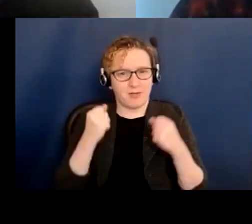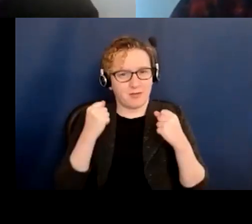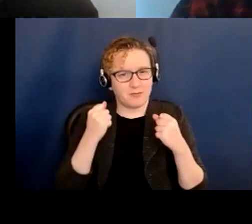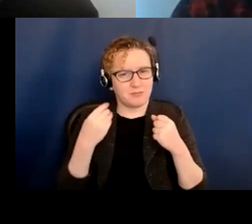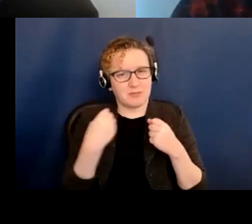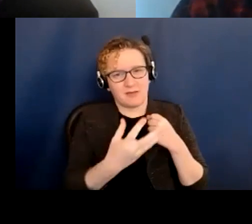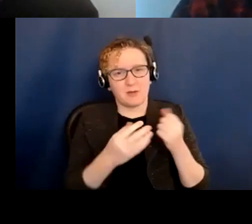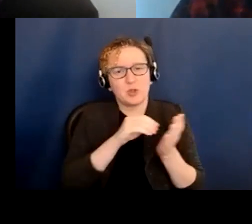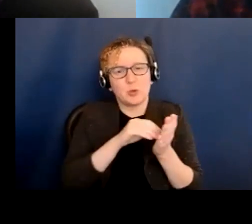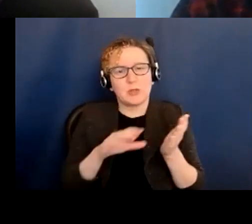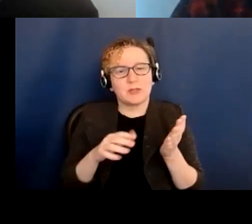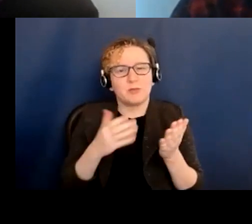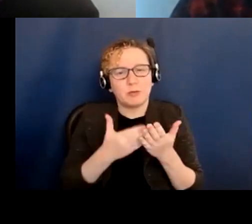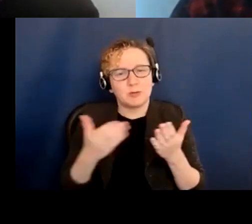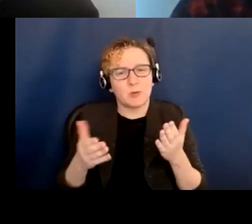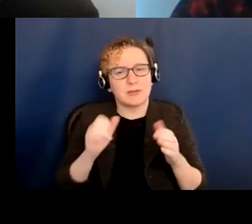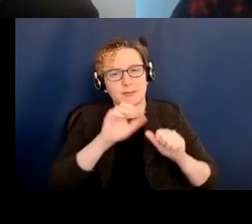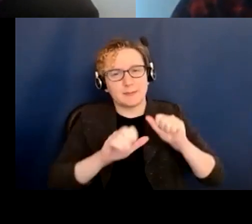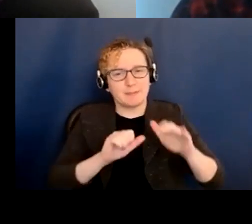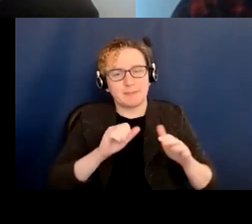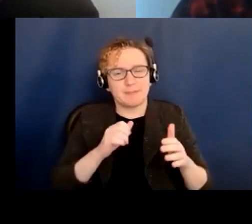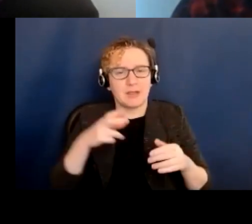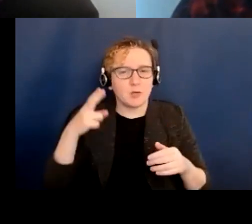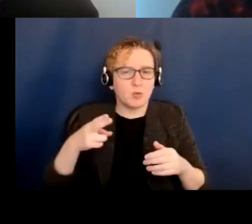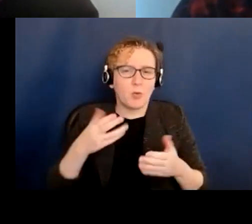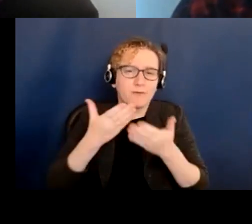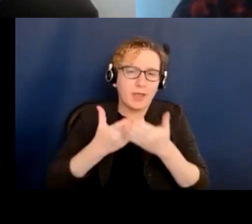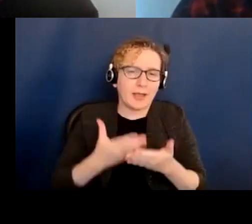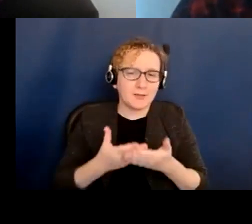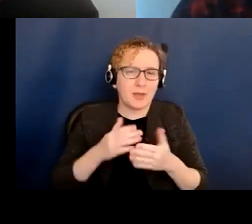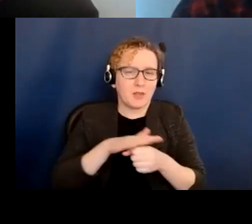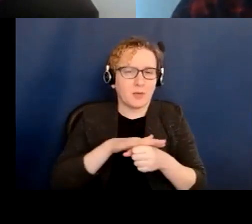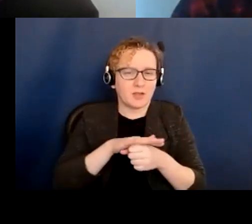facts about the location. Disability Services are not the same everywhere.